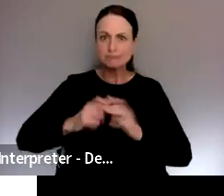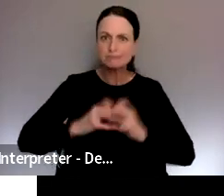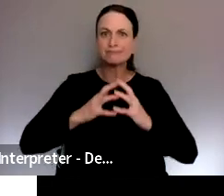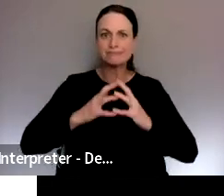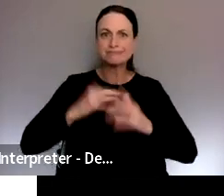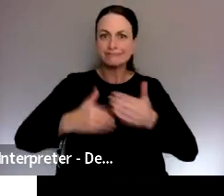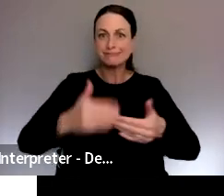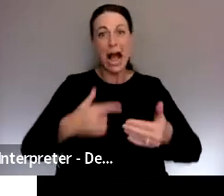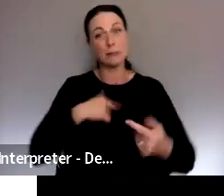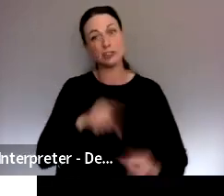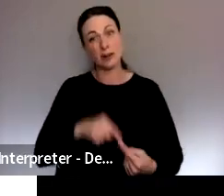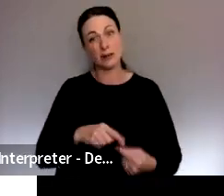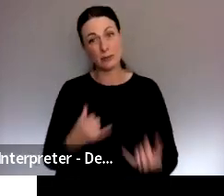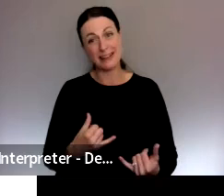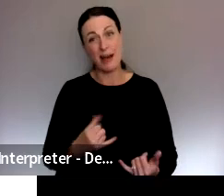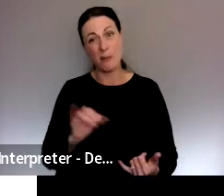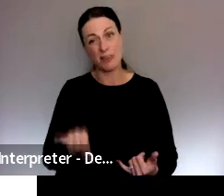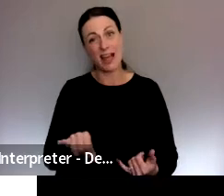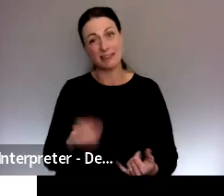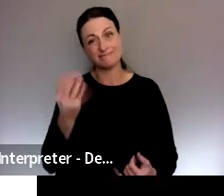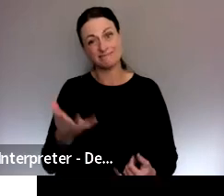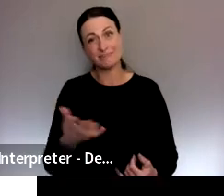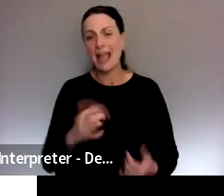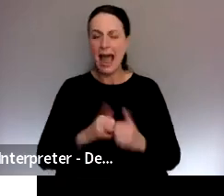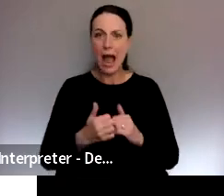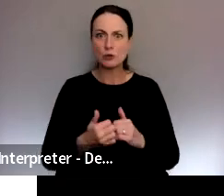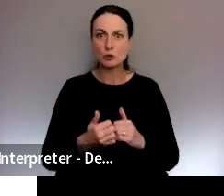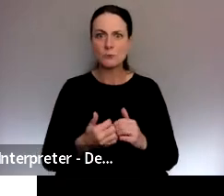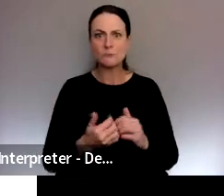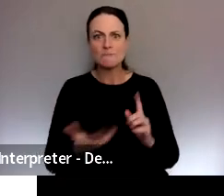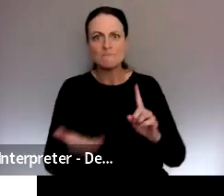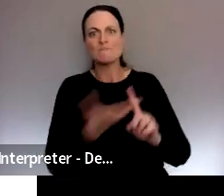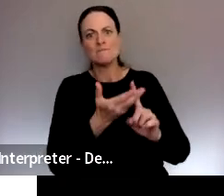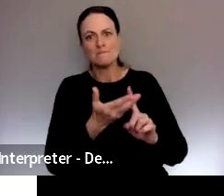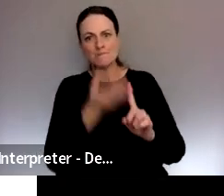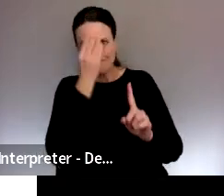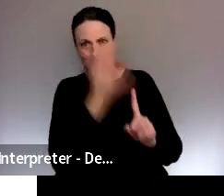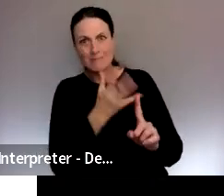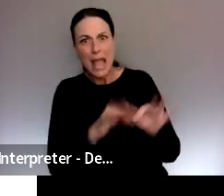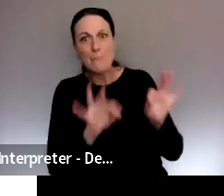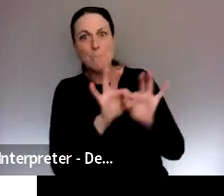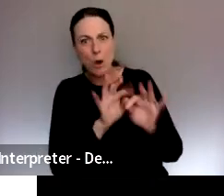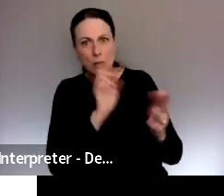that I'm struggling with right now, how to convey the importance of this,